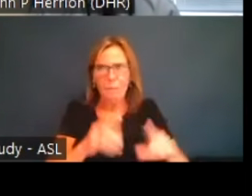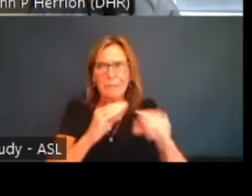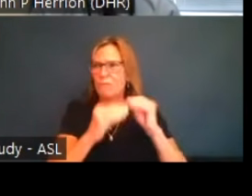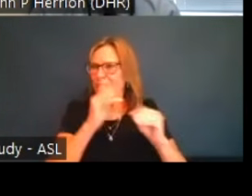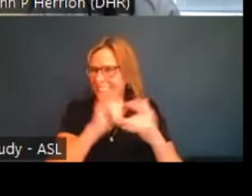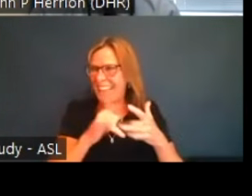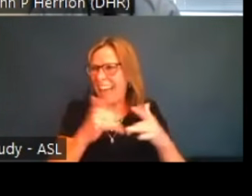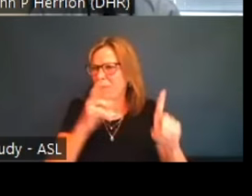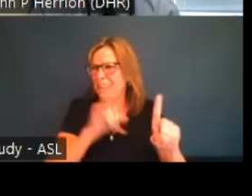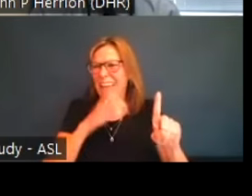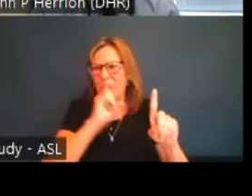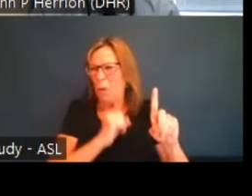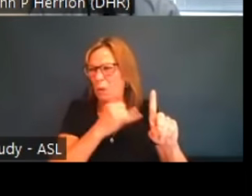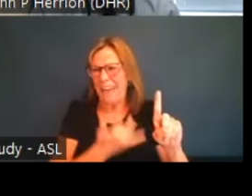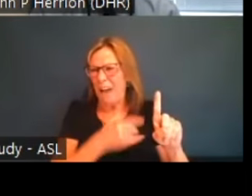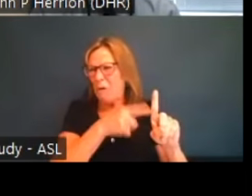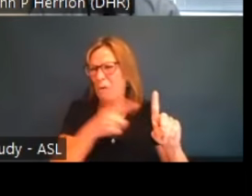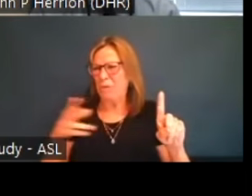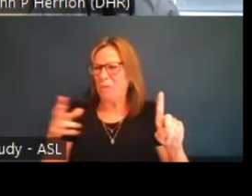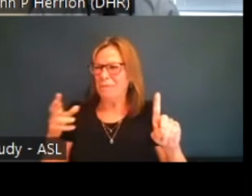tables, is that something you' d handle?